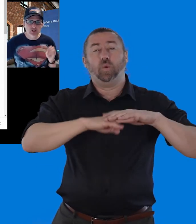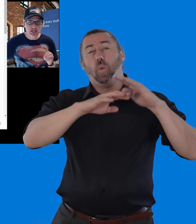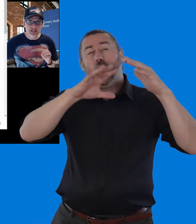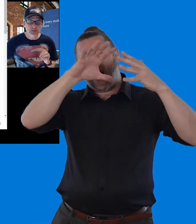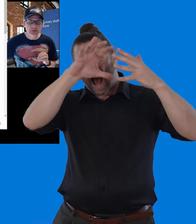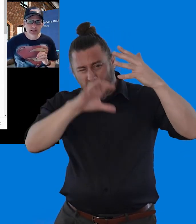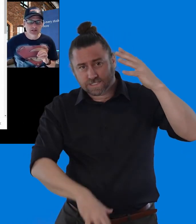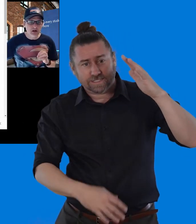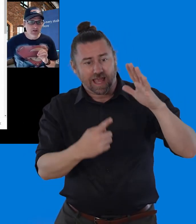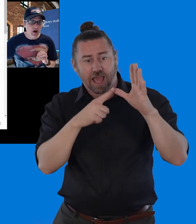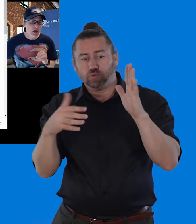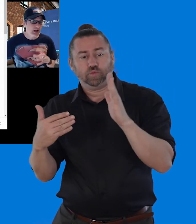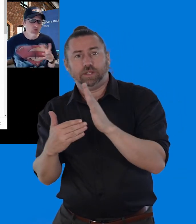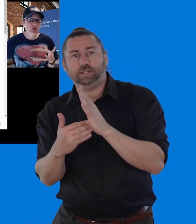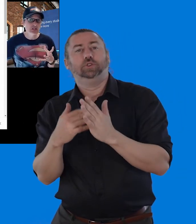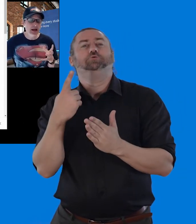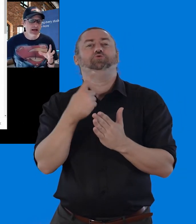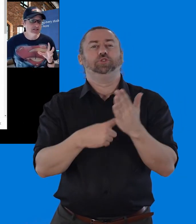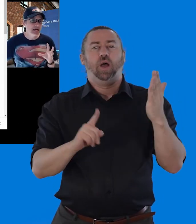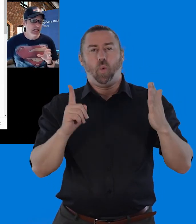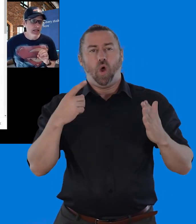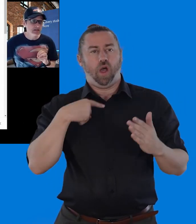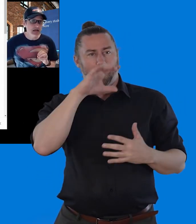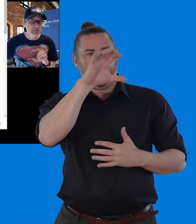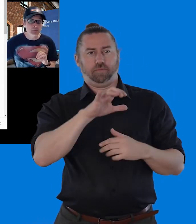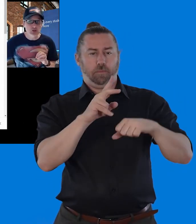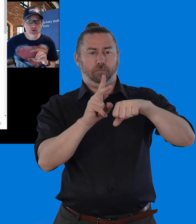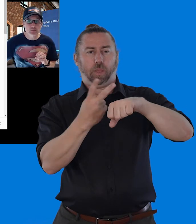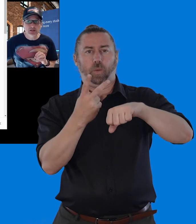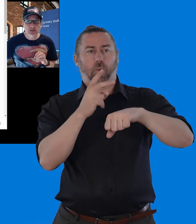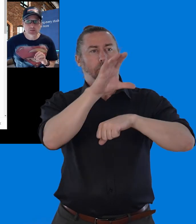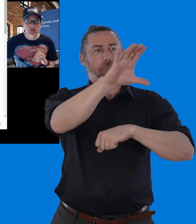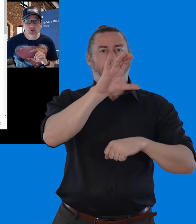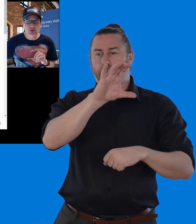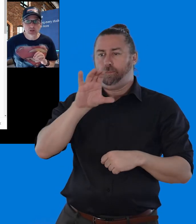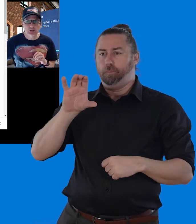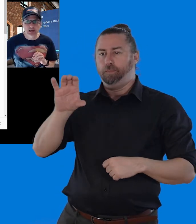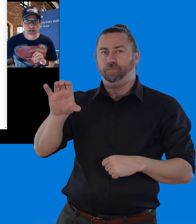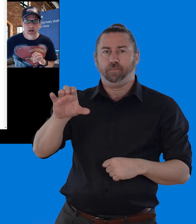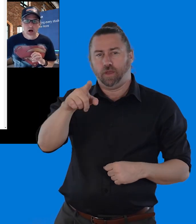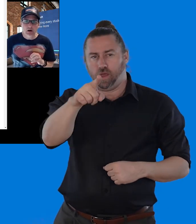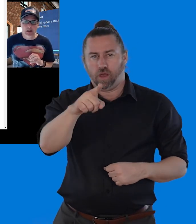It's just the piece that I've highlighted, which also has its usefulness. I'm sure you'll agree. Alright.